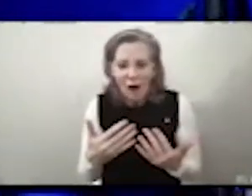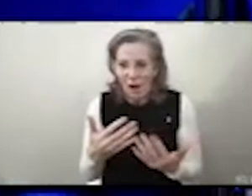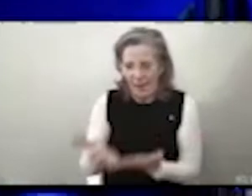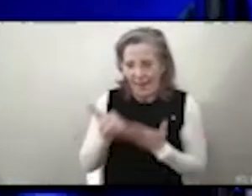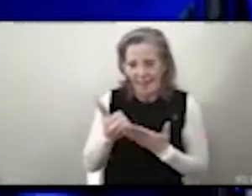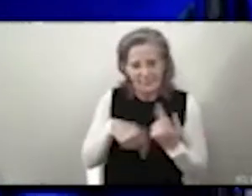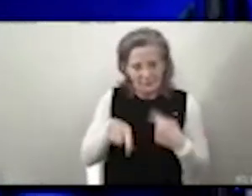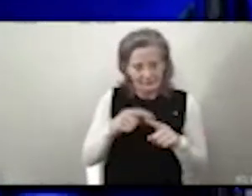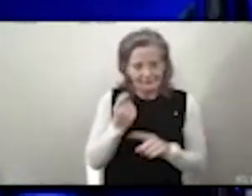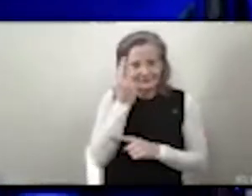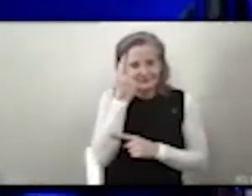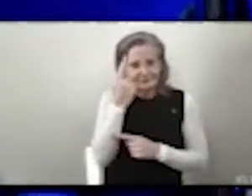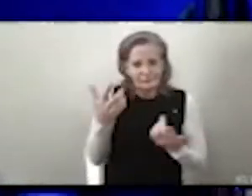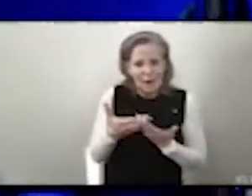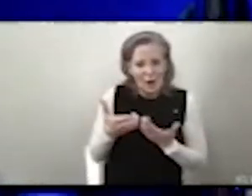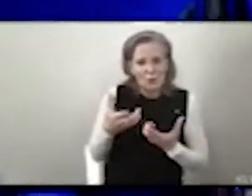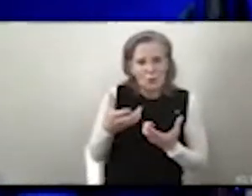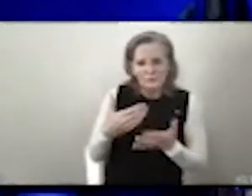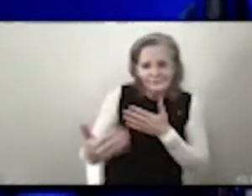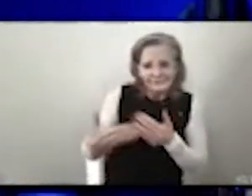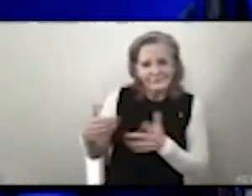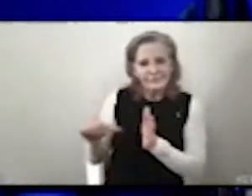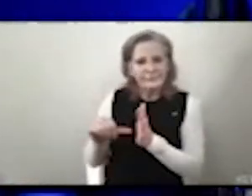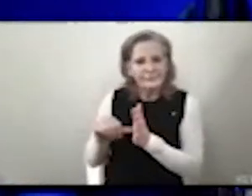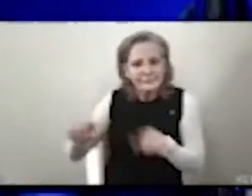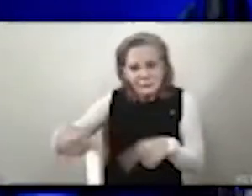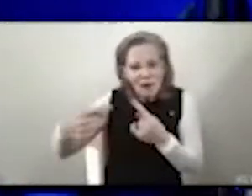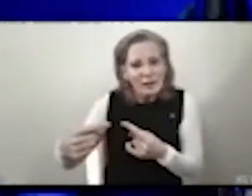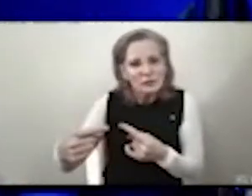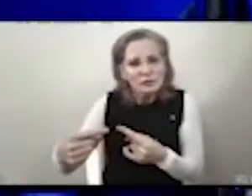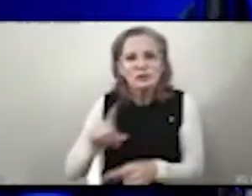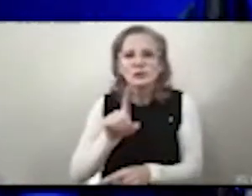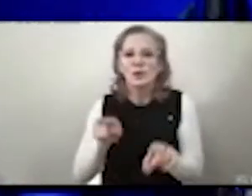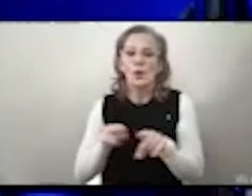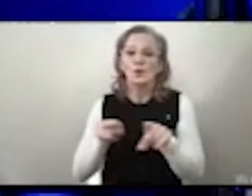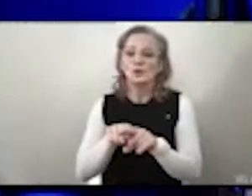However, it also points to some key gaps in our understanding, including